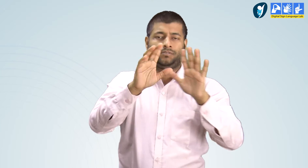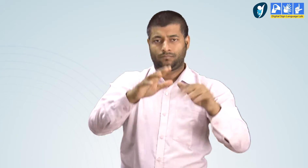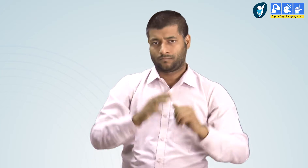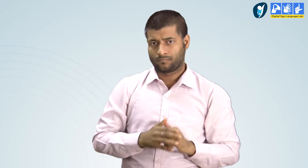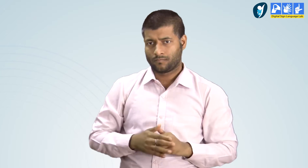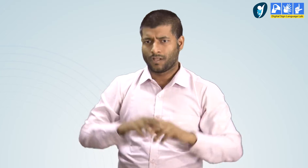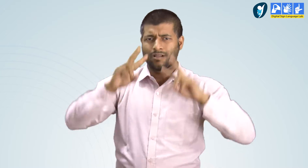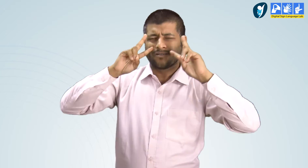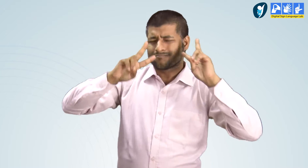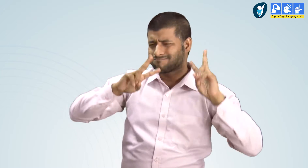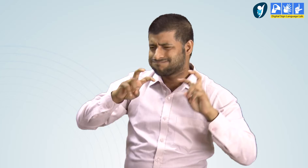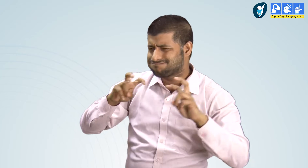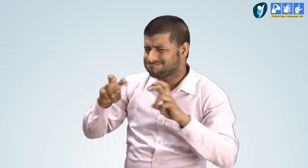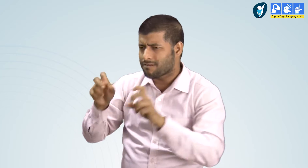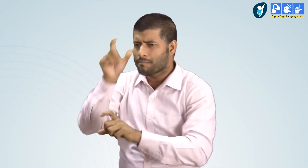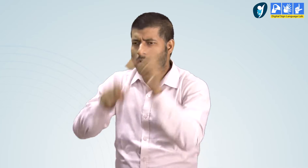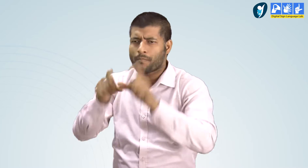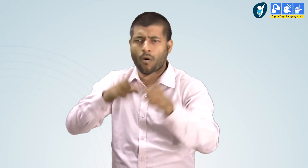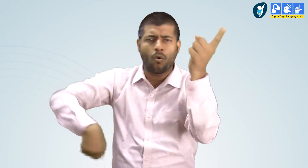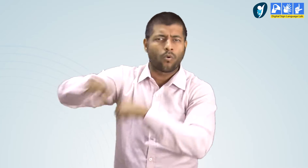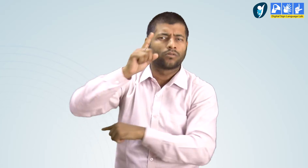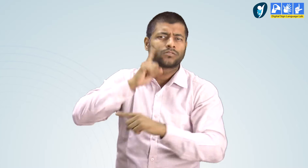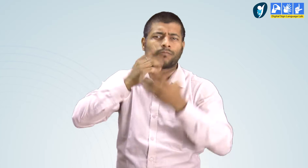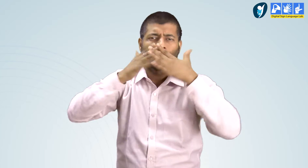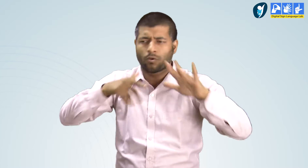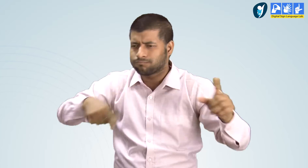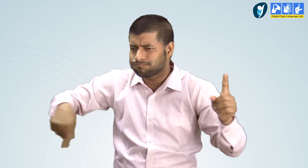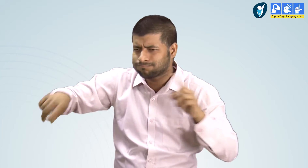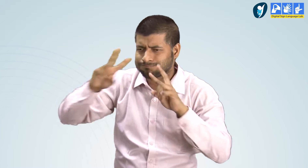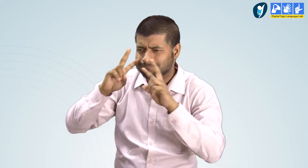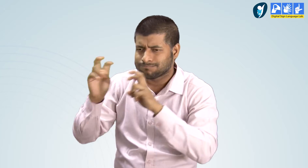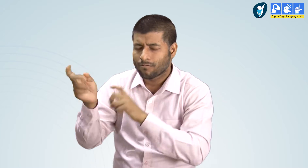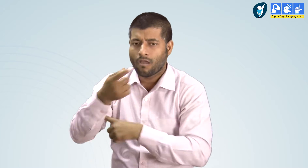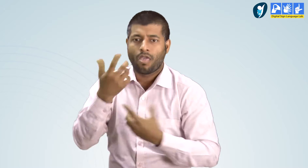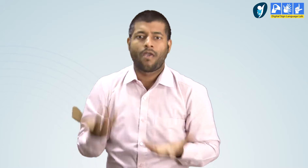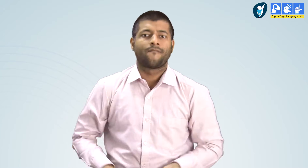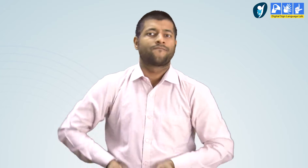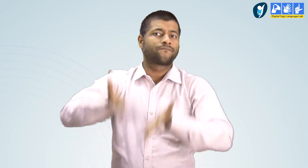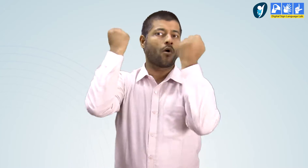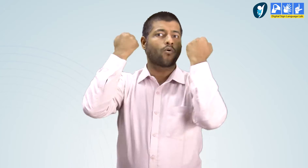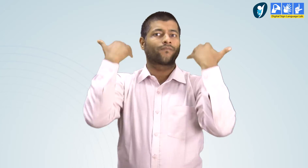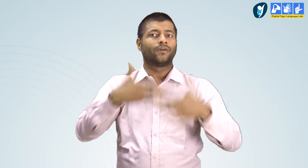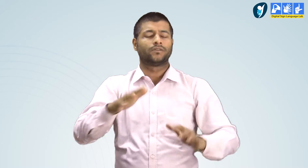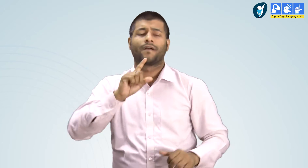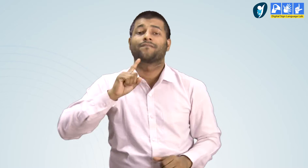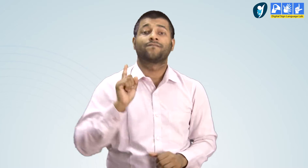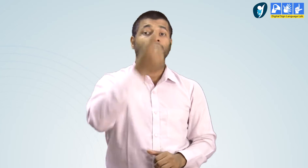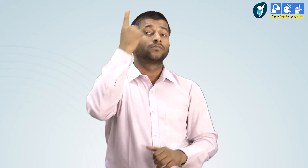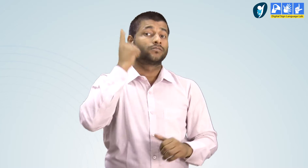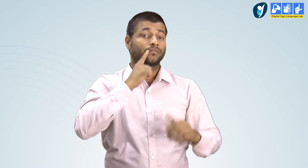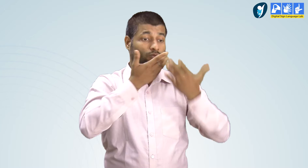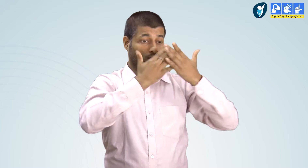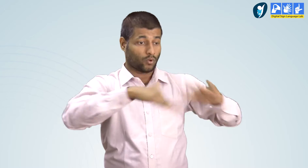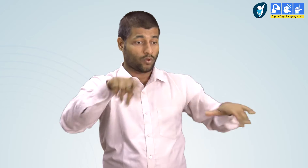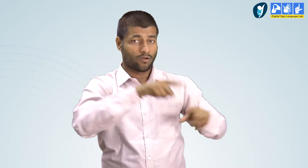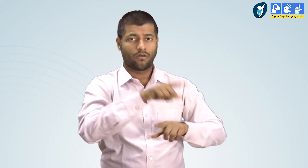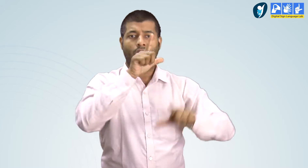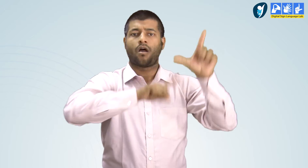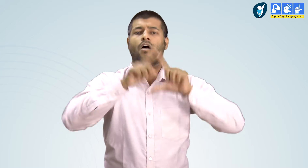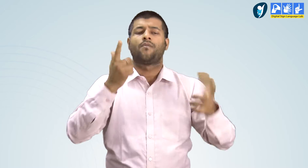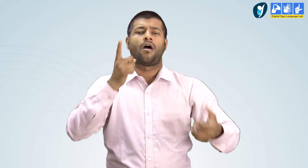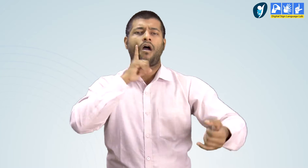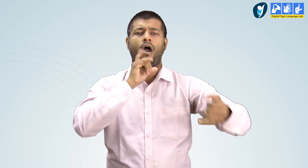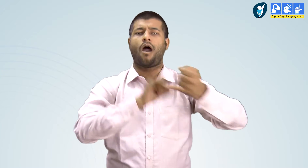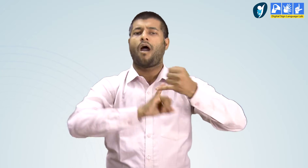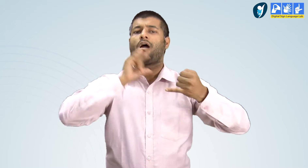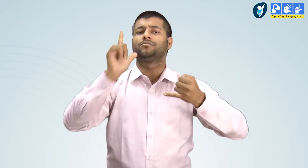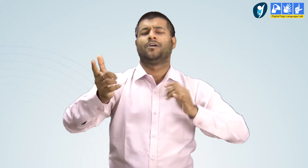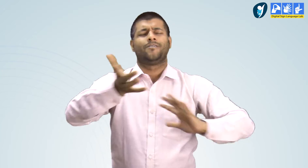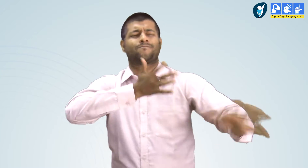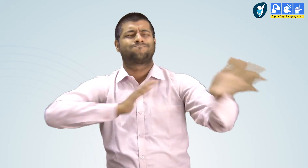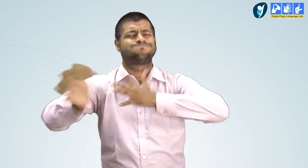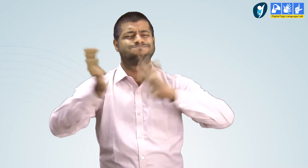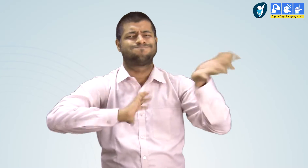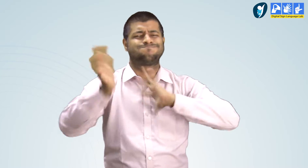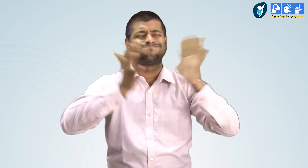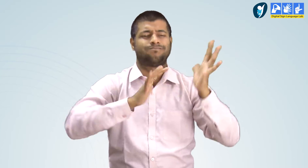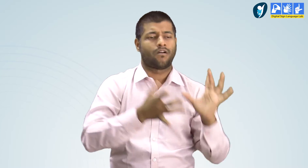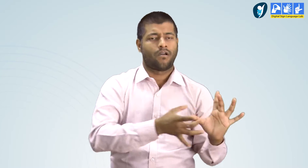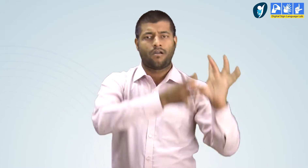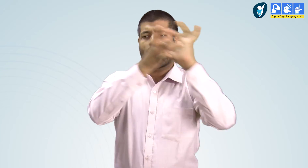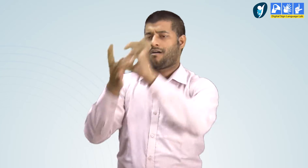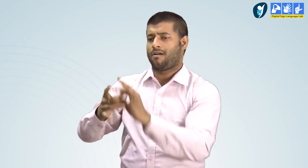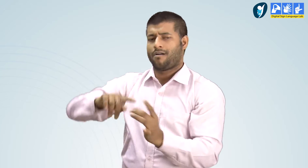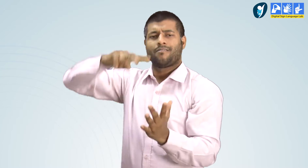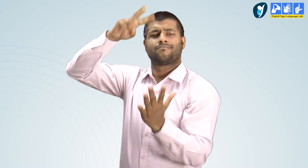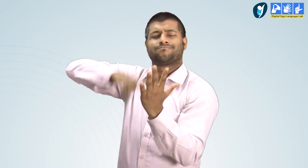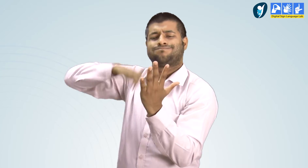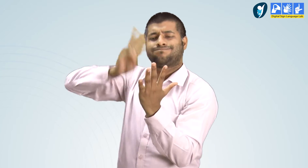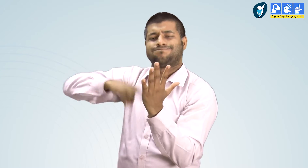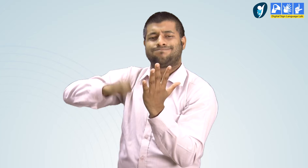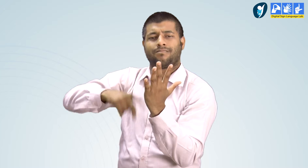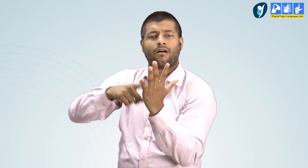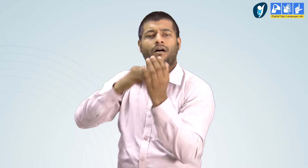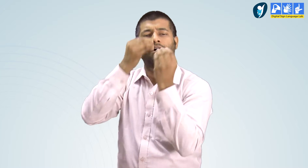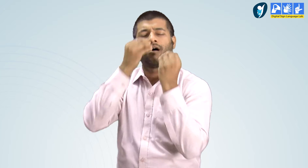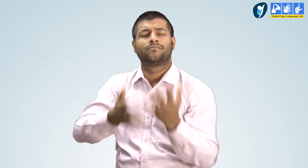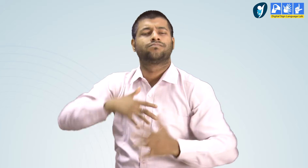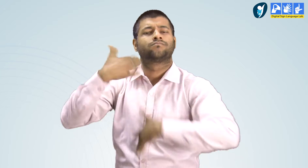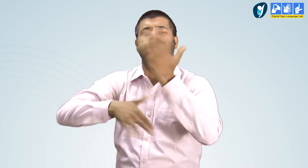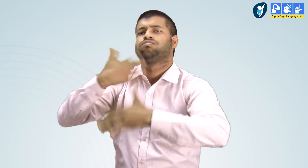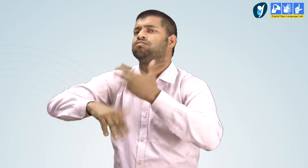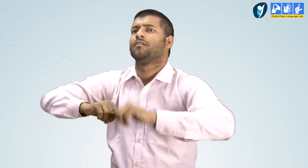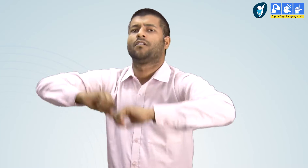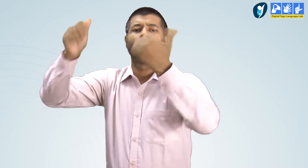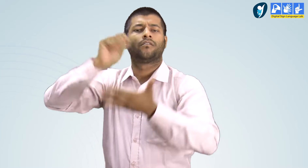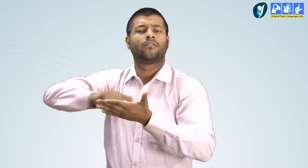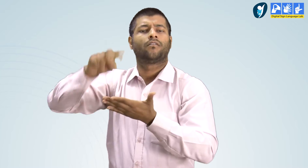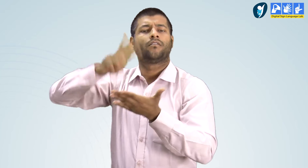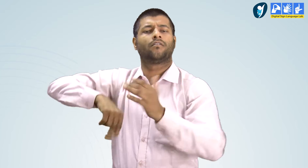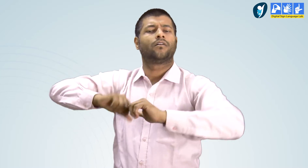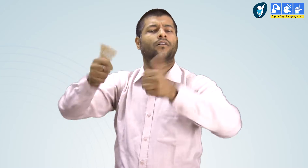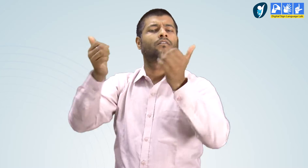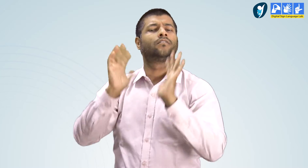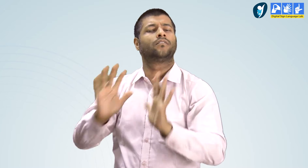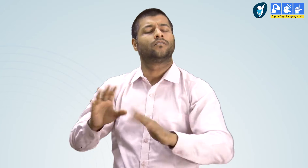Research has consistently shown that a strong foundation in ISL helps good reading outcomes.